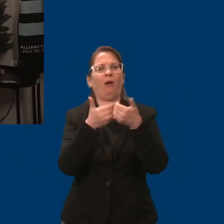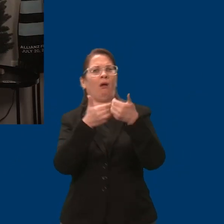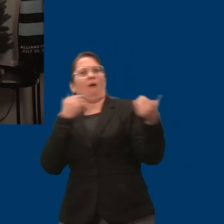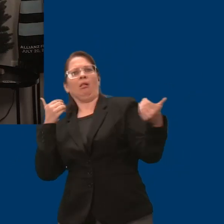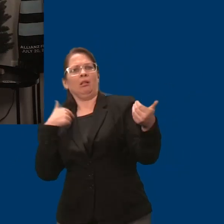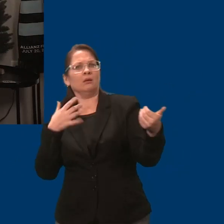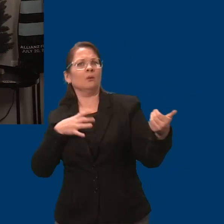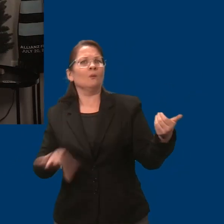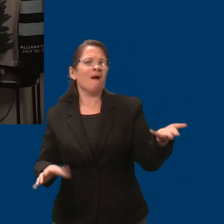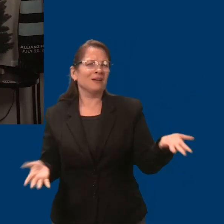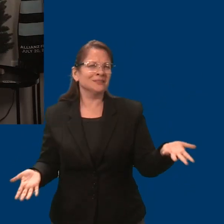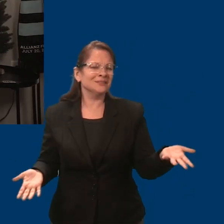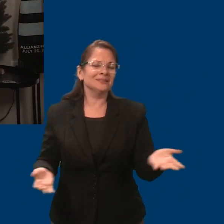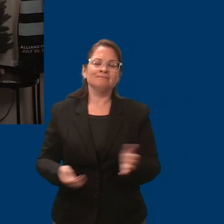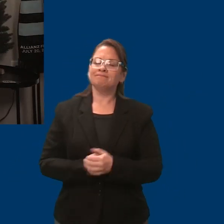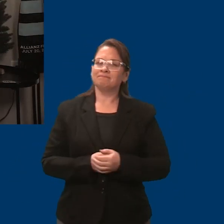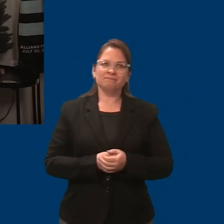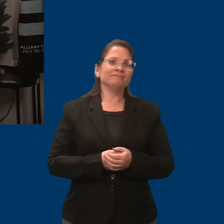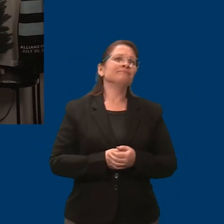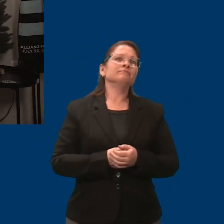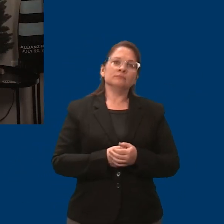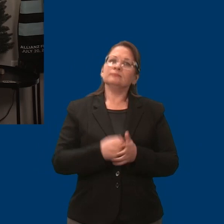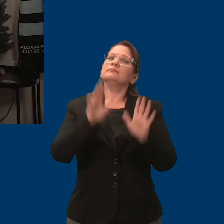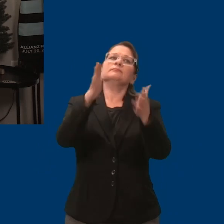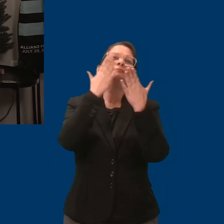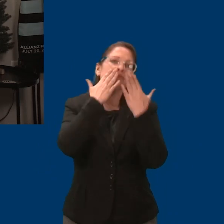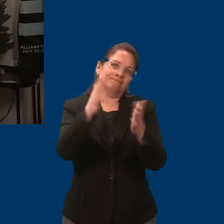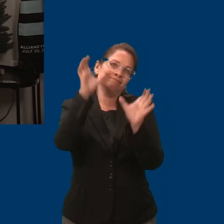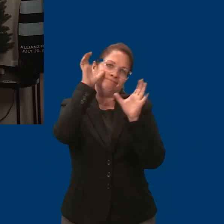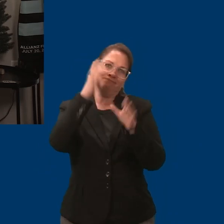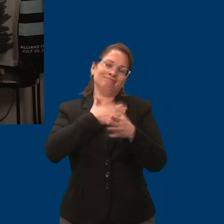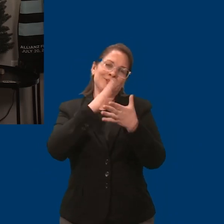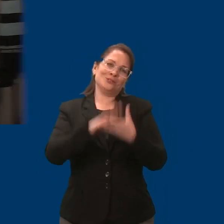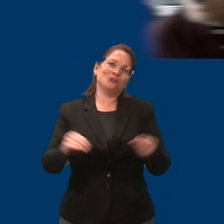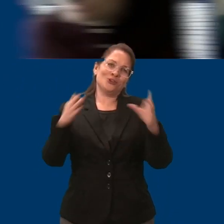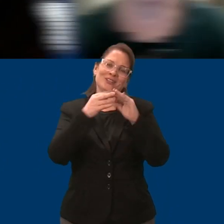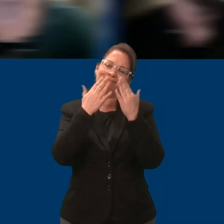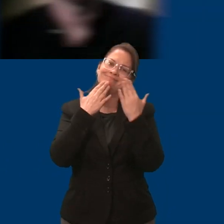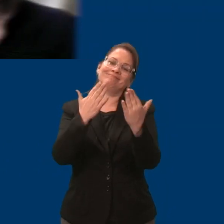Thank you for listening to my story.